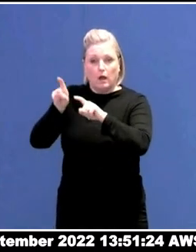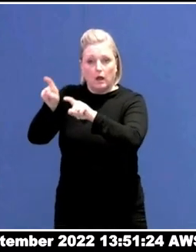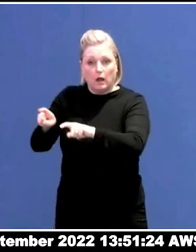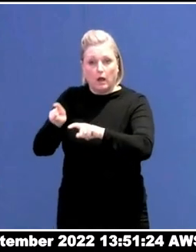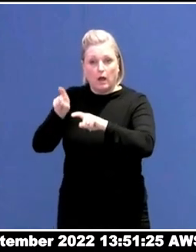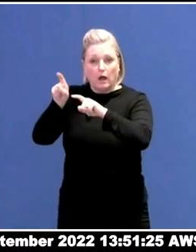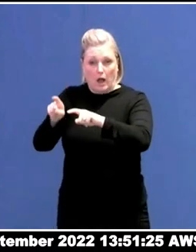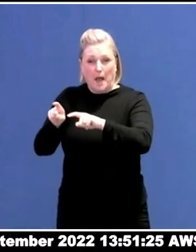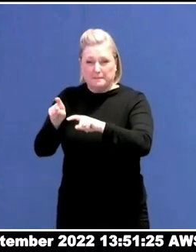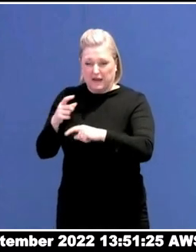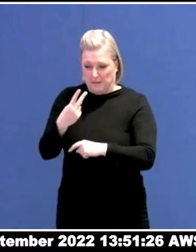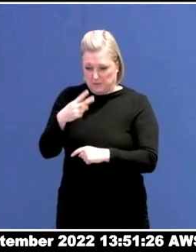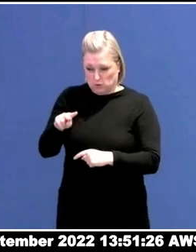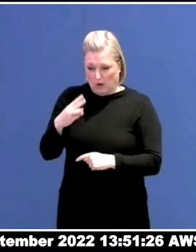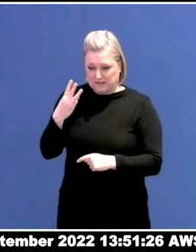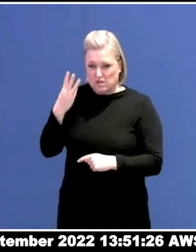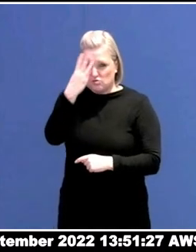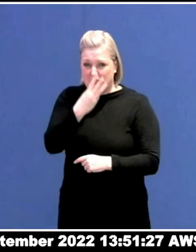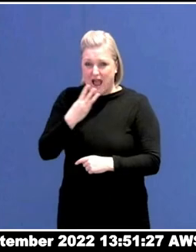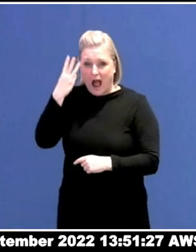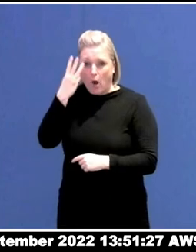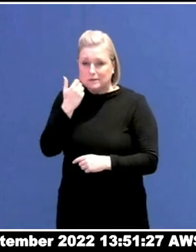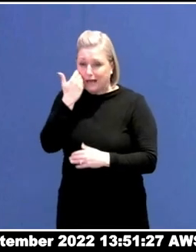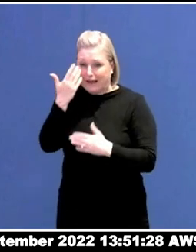That means only contact with guards does not count as meaningful contact.